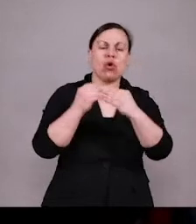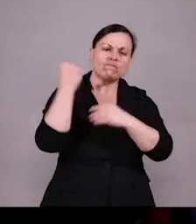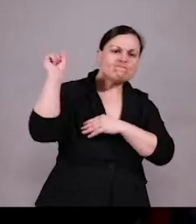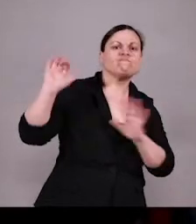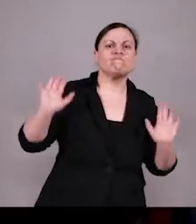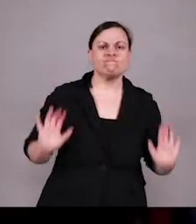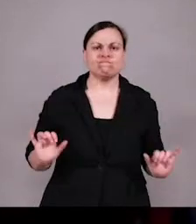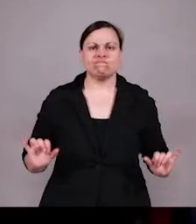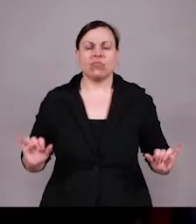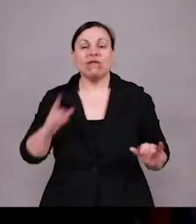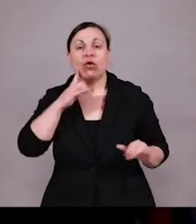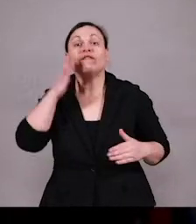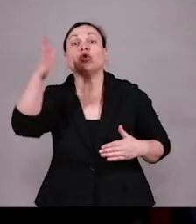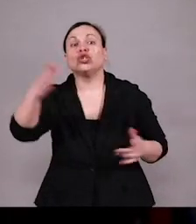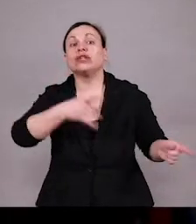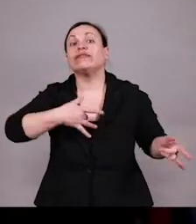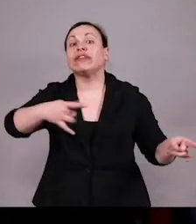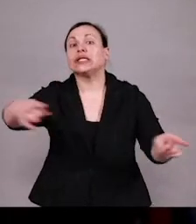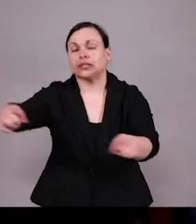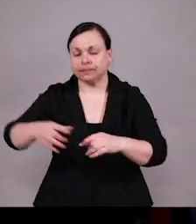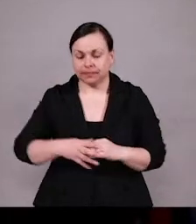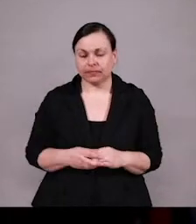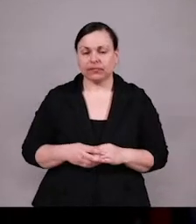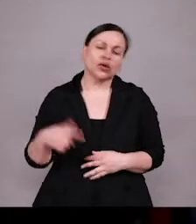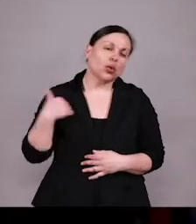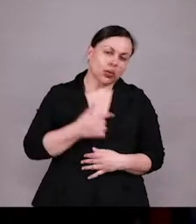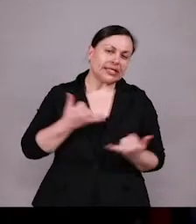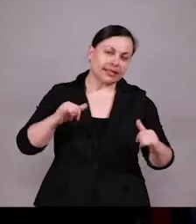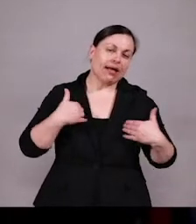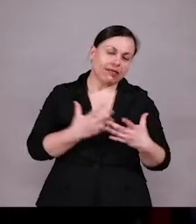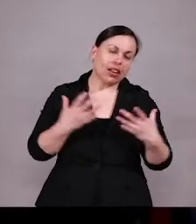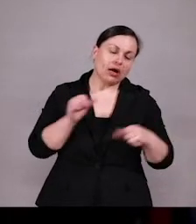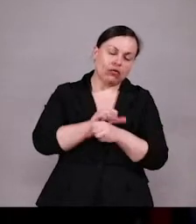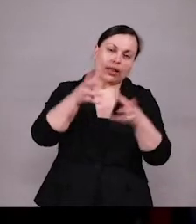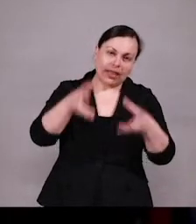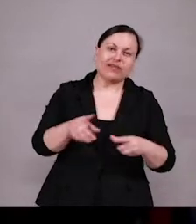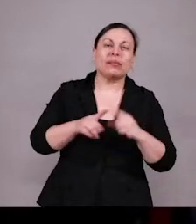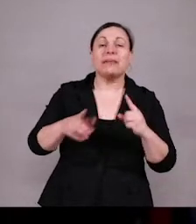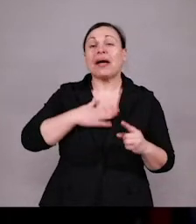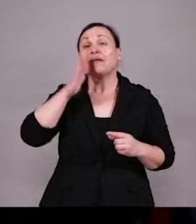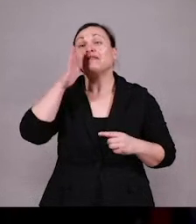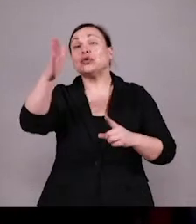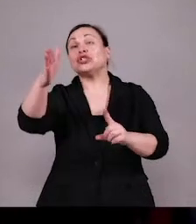We have much work before us, but I remain optimistic about the future; our outlook as